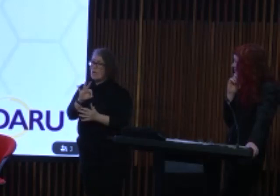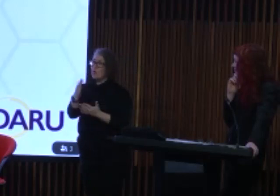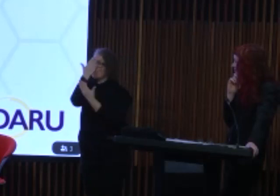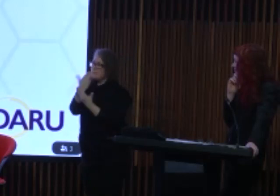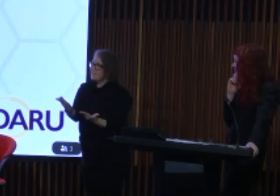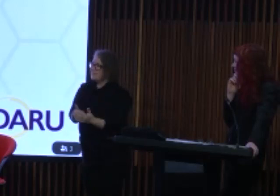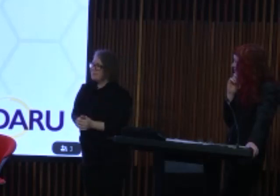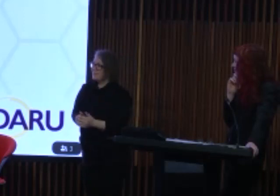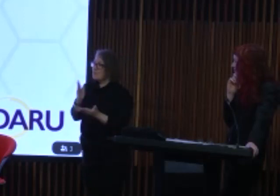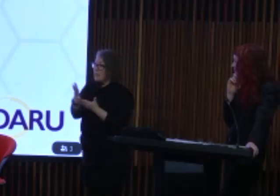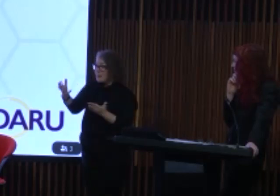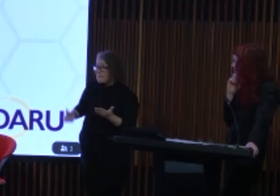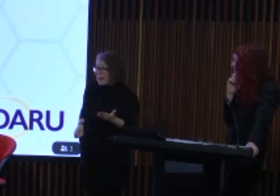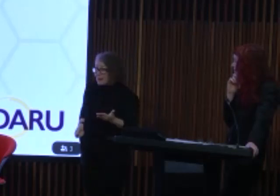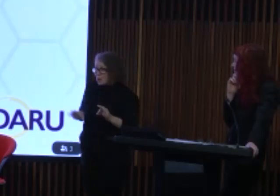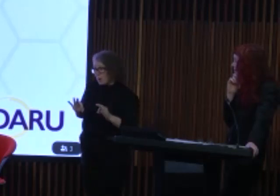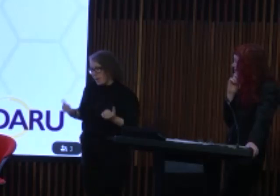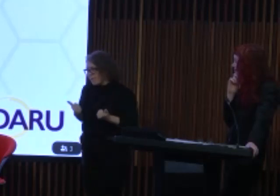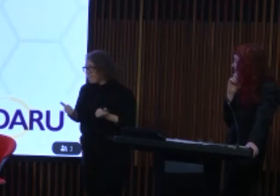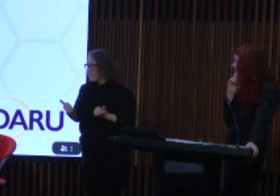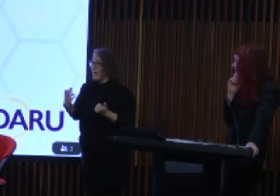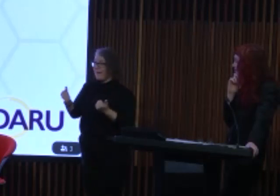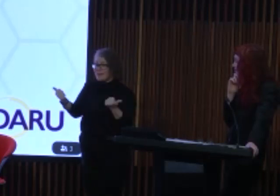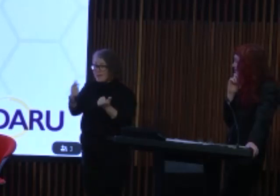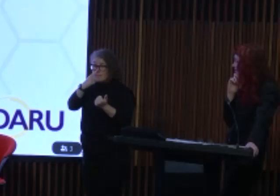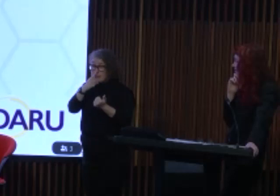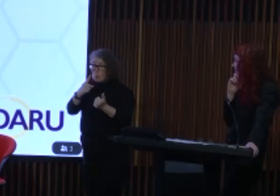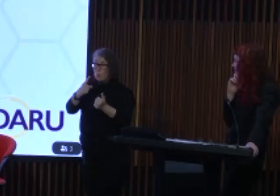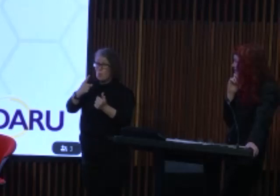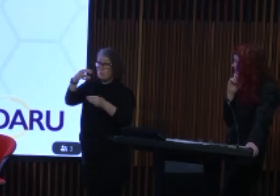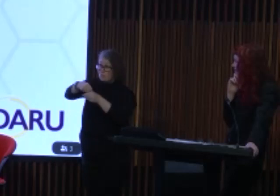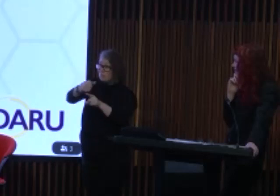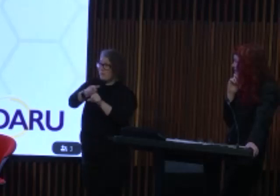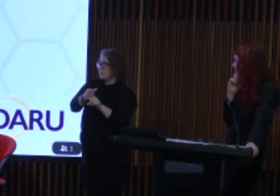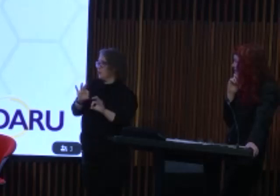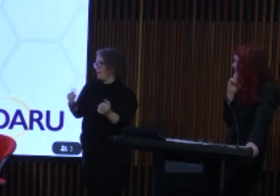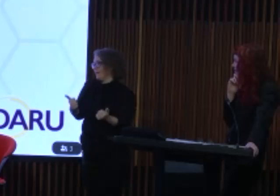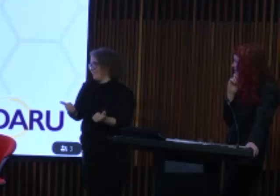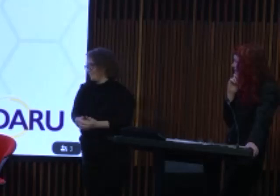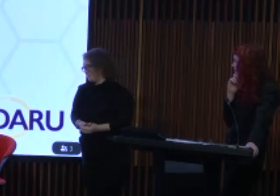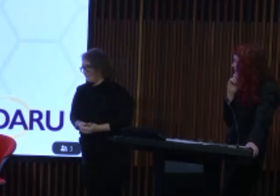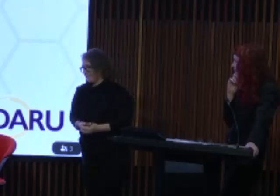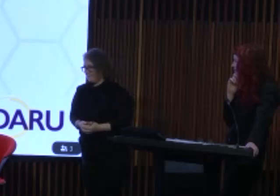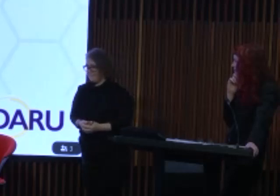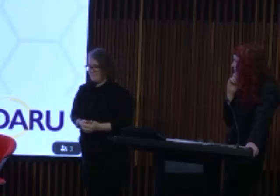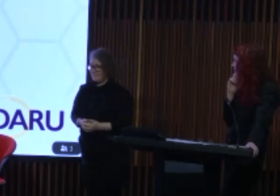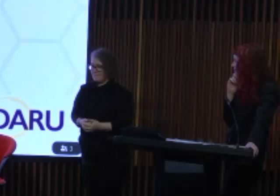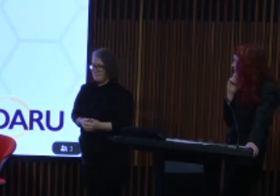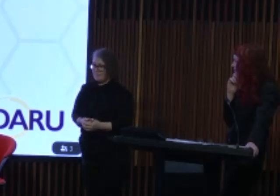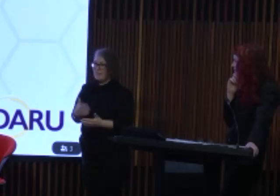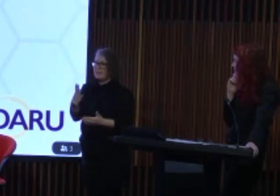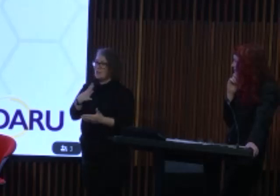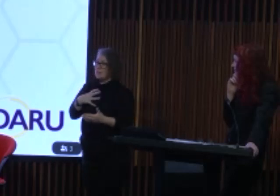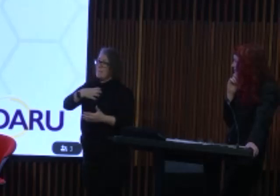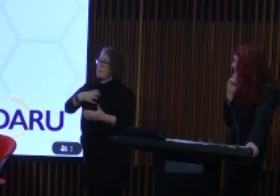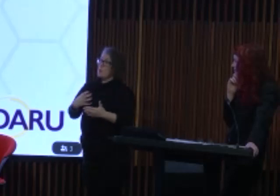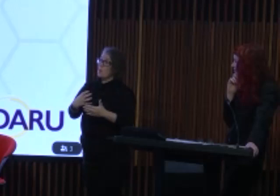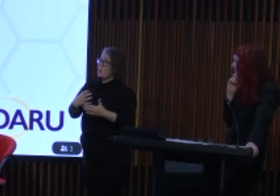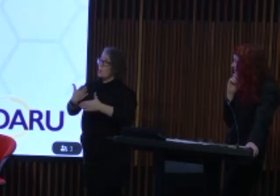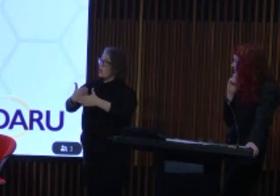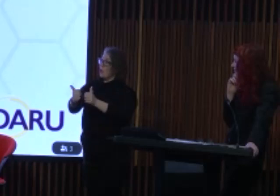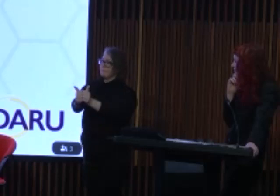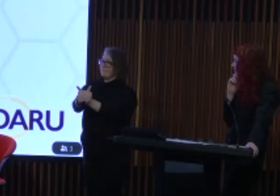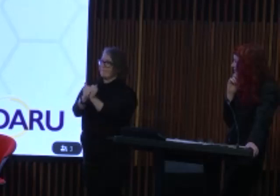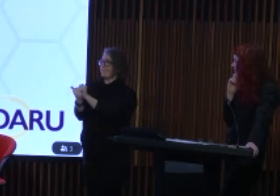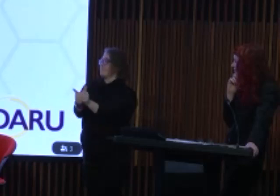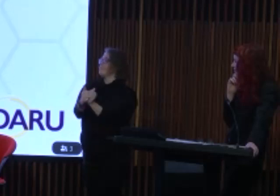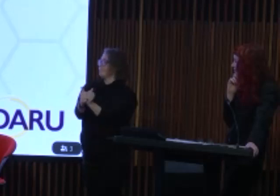paid and we're not really resourced well. So yeah, we need to work more collaboratively